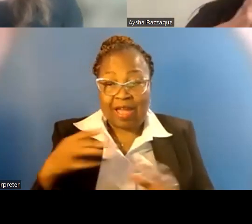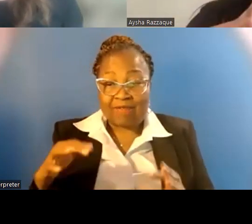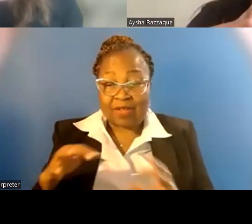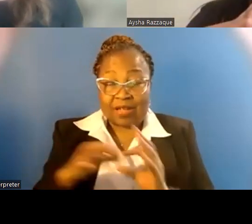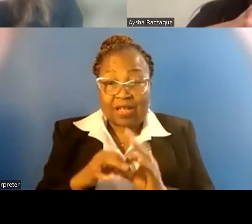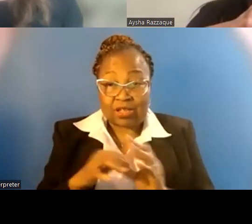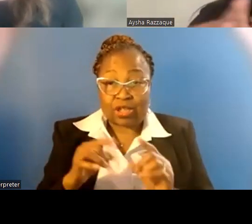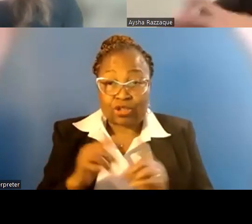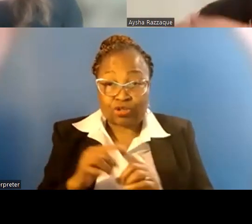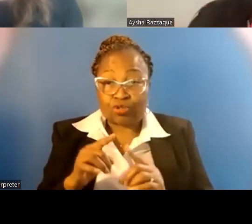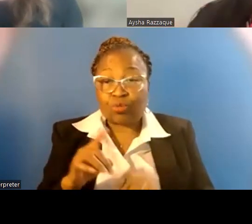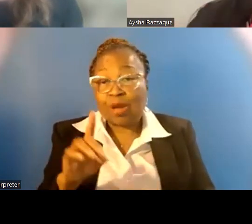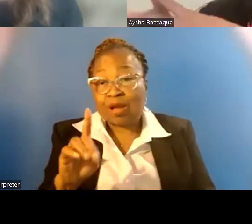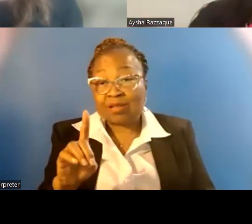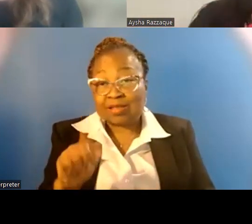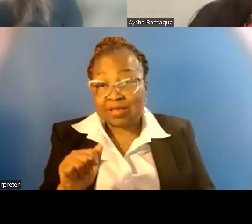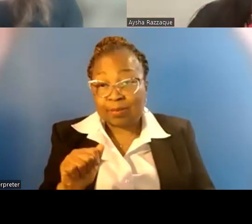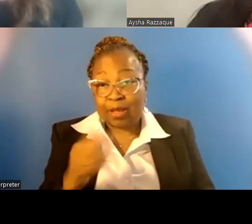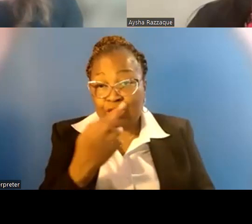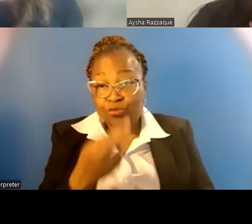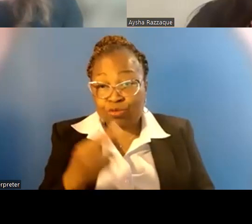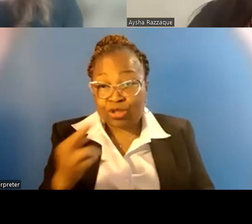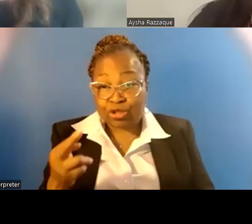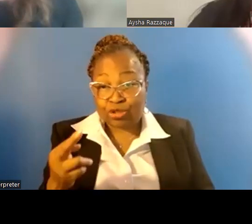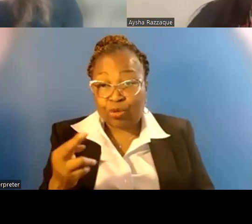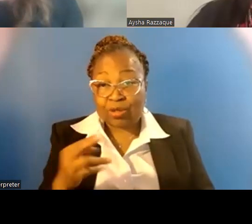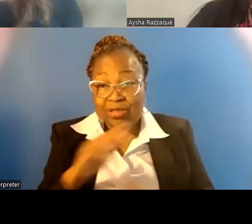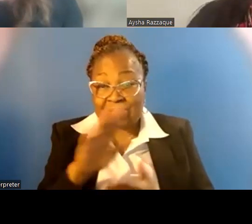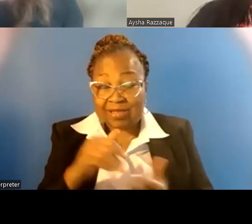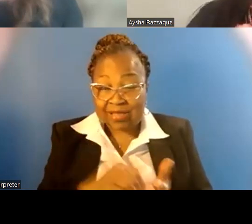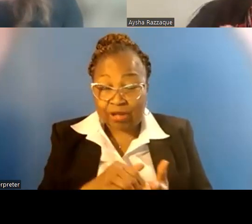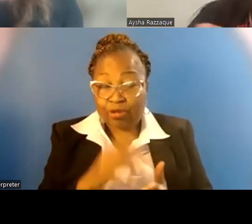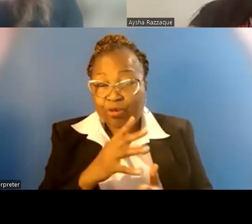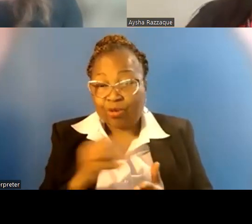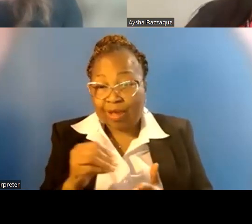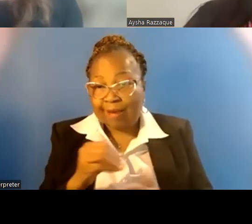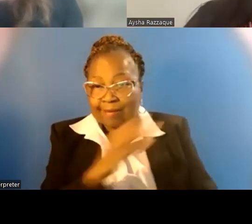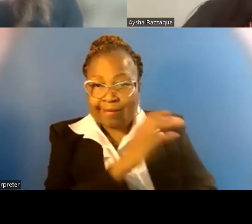and our university clinics and other departments like that.